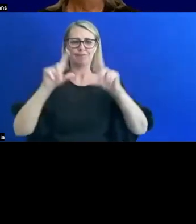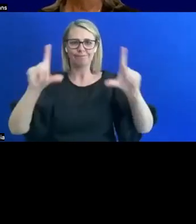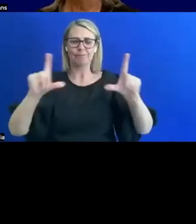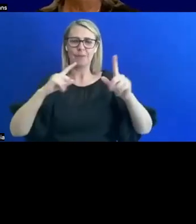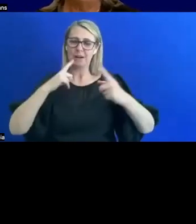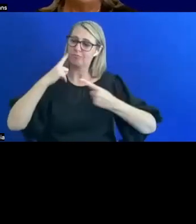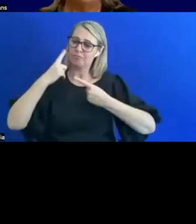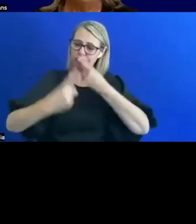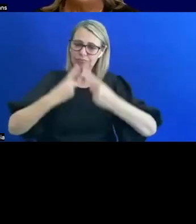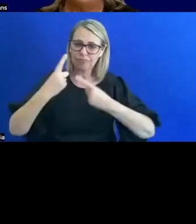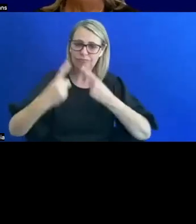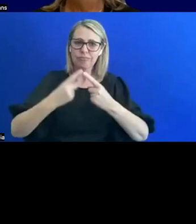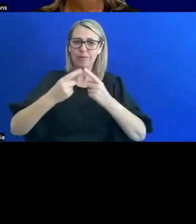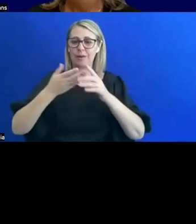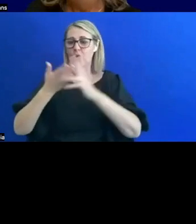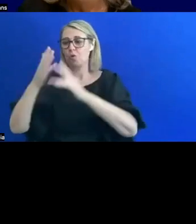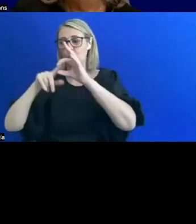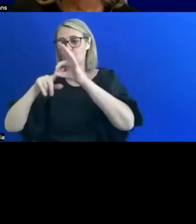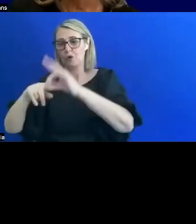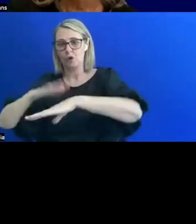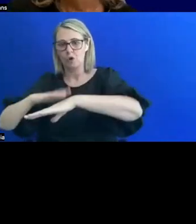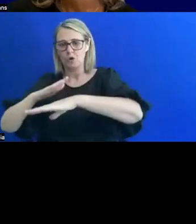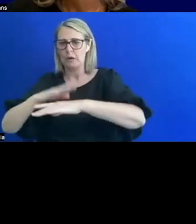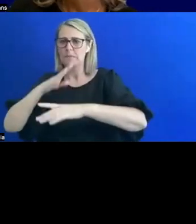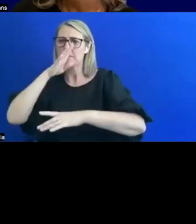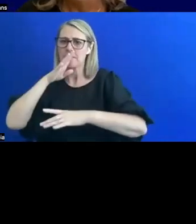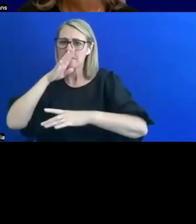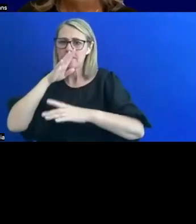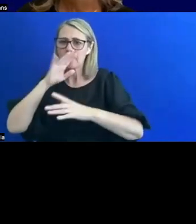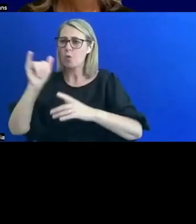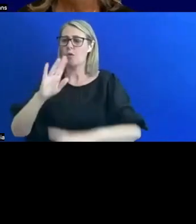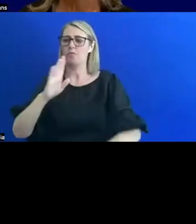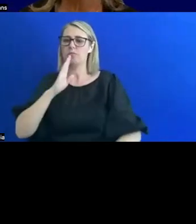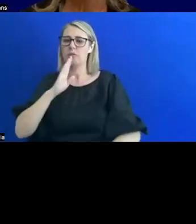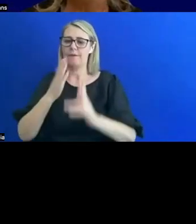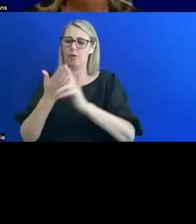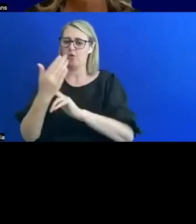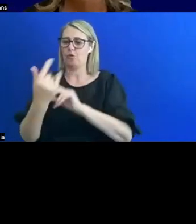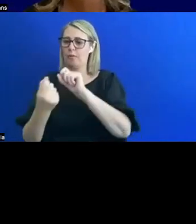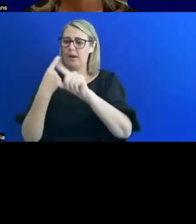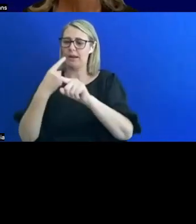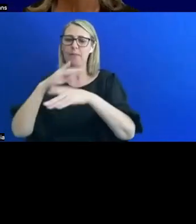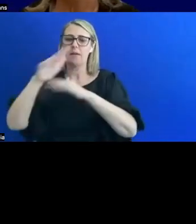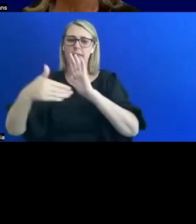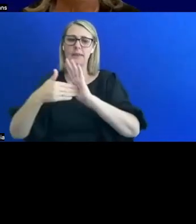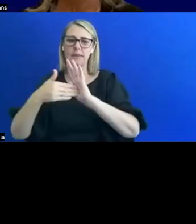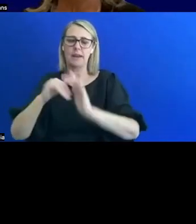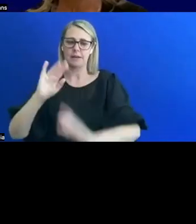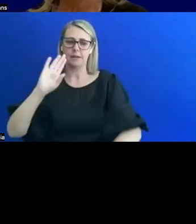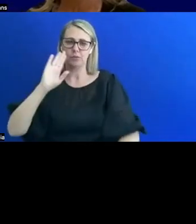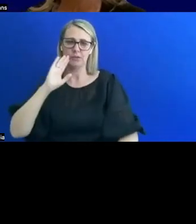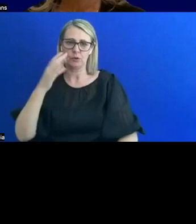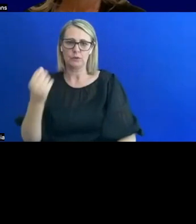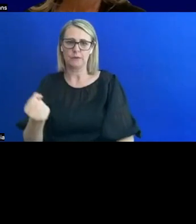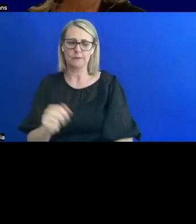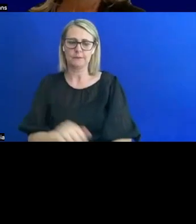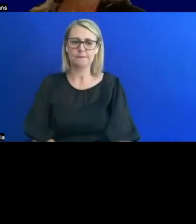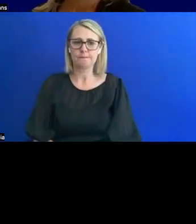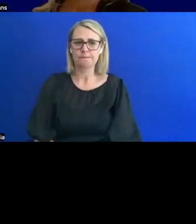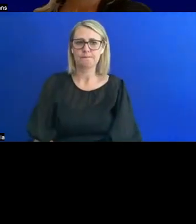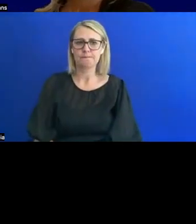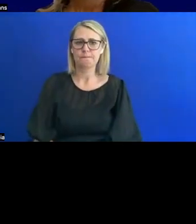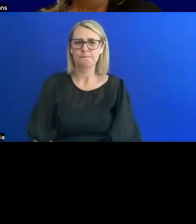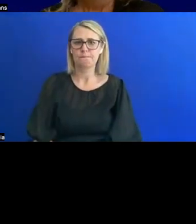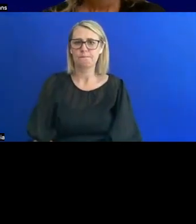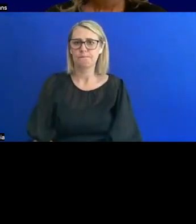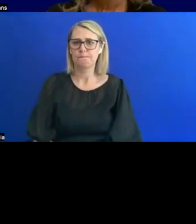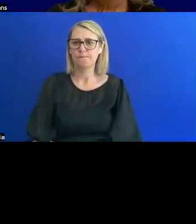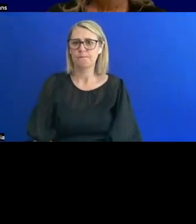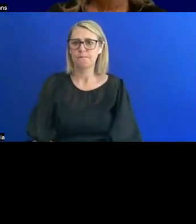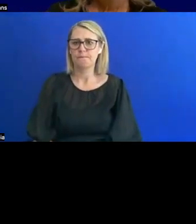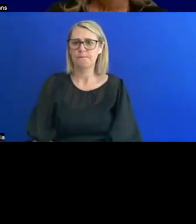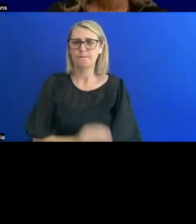further during question time or privately by my email provided at the end of the presentation.